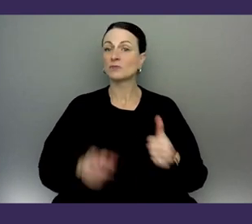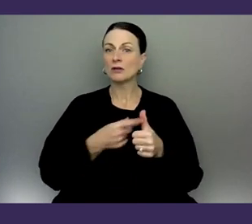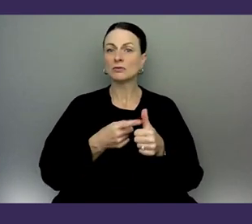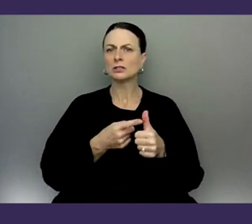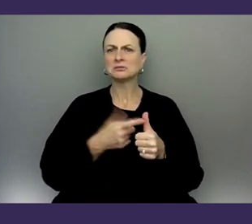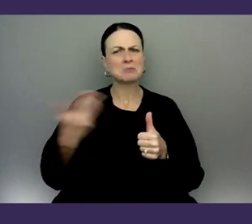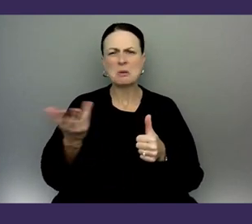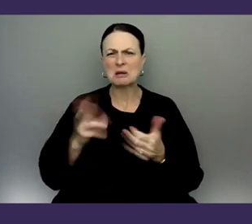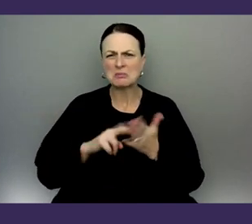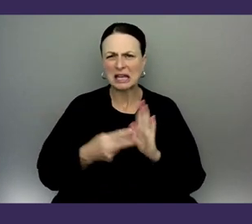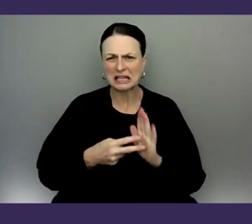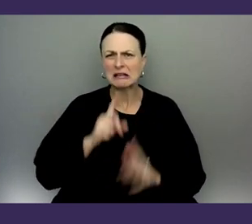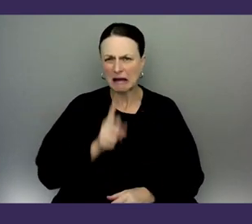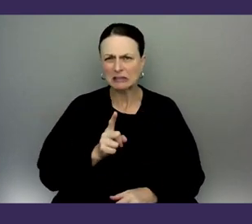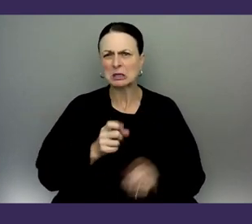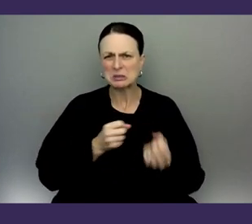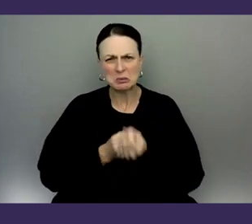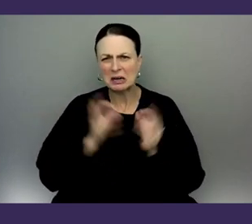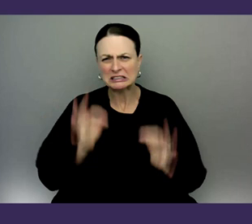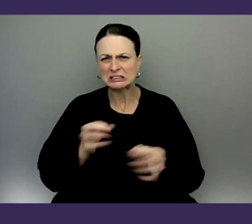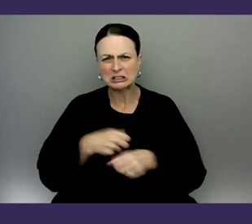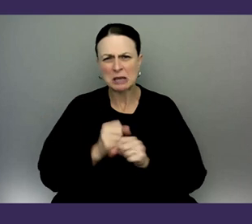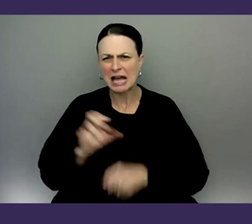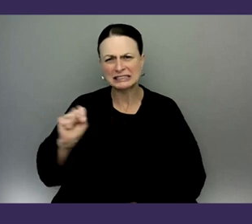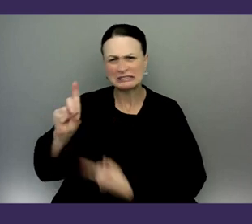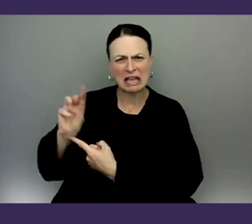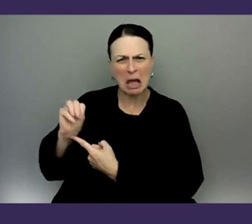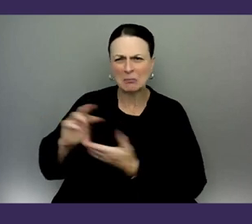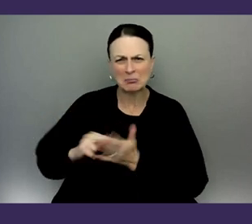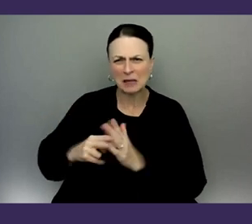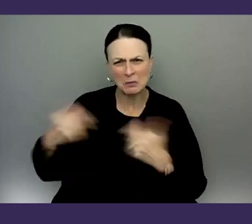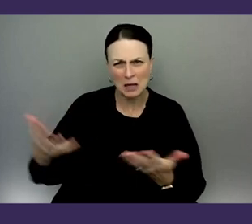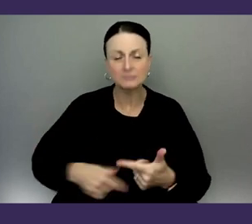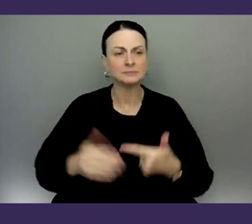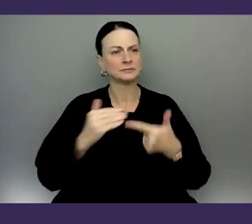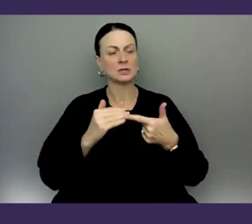what supported decision-making is. Next, we're gonna talk about presuming